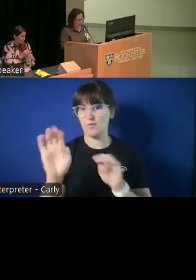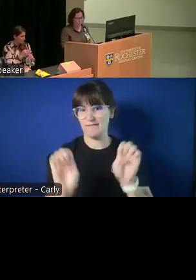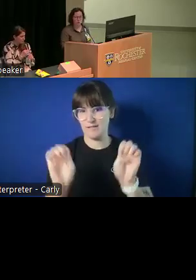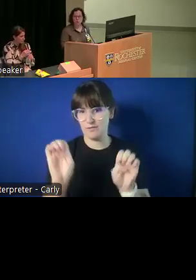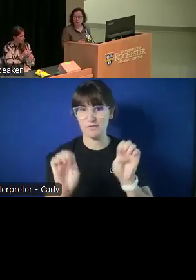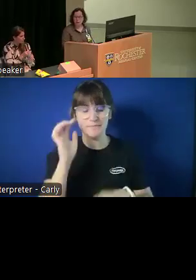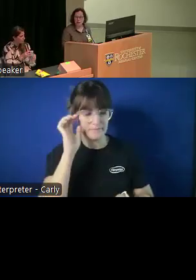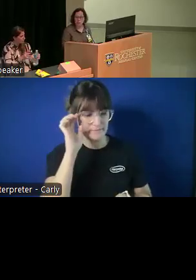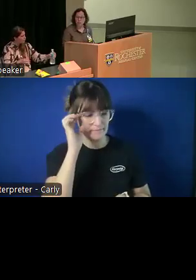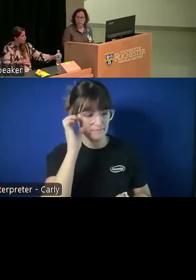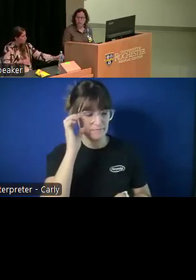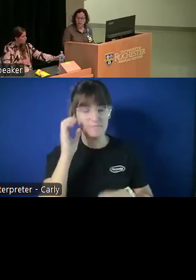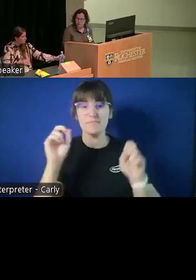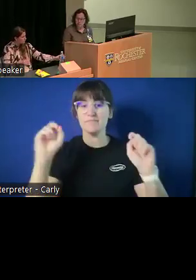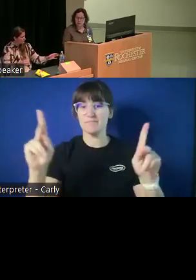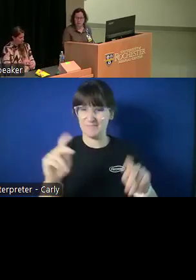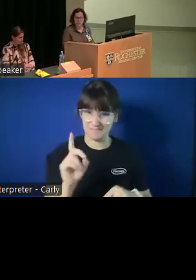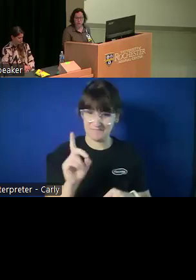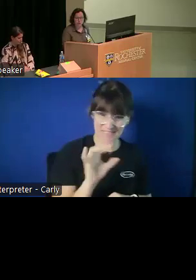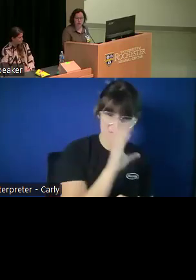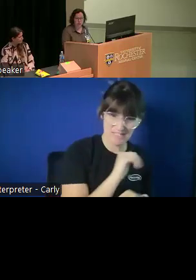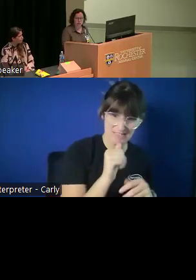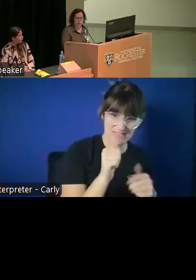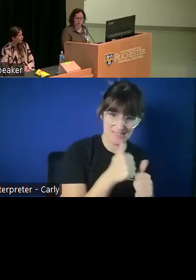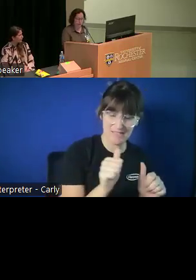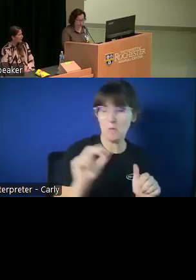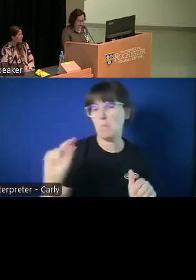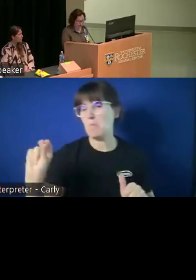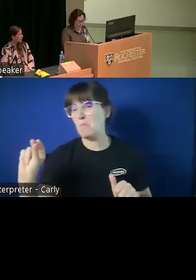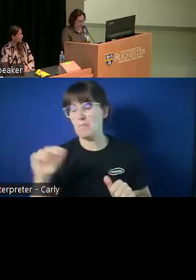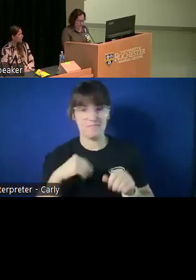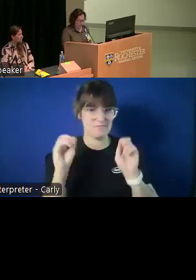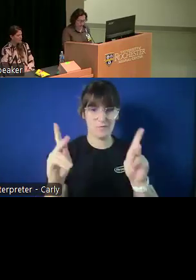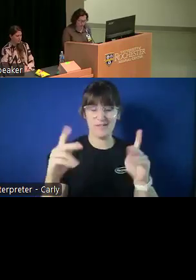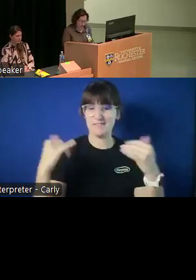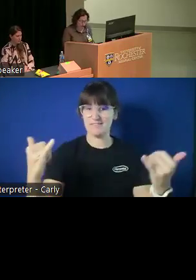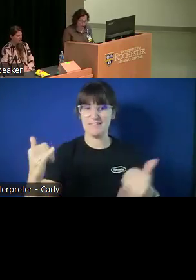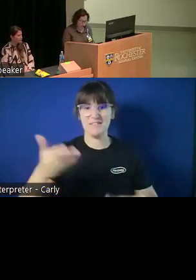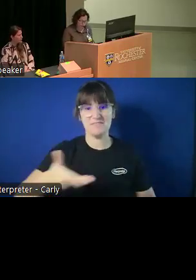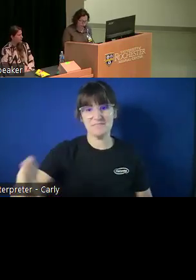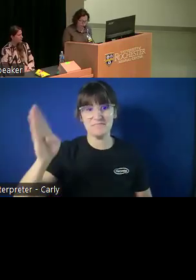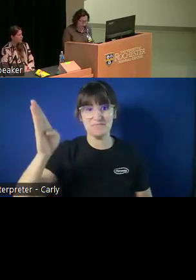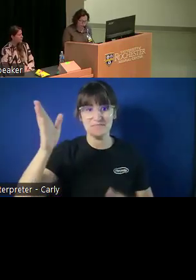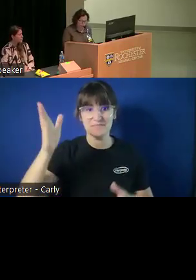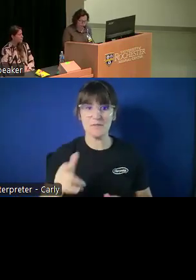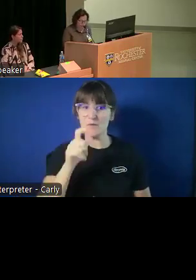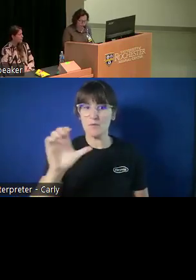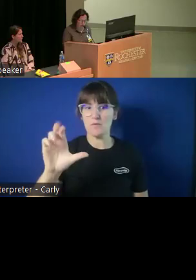um so it gives me tremendous pleasure to introduce today's speaker team starting with Dr craig Rooney